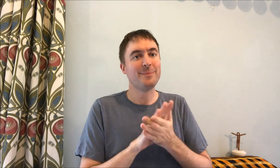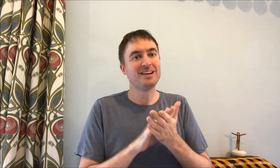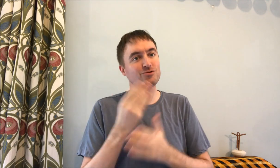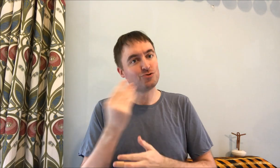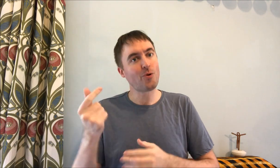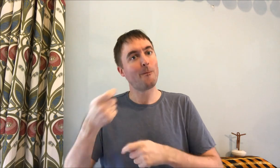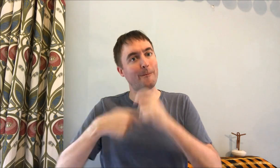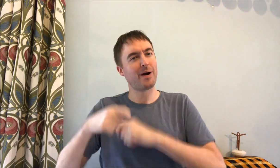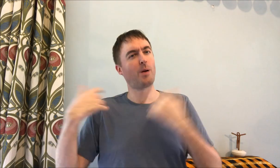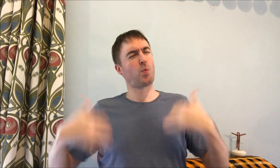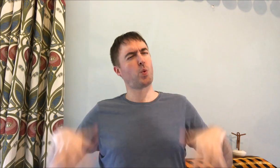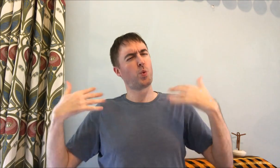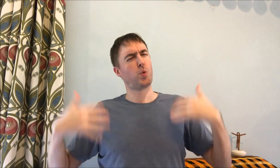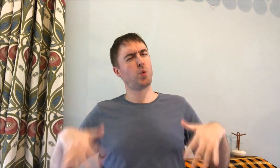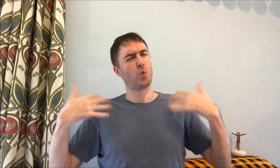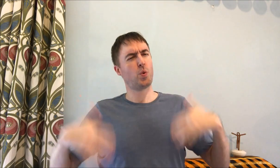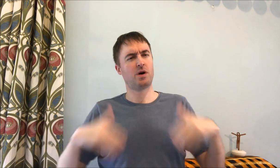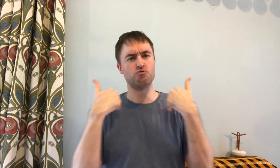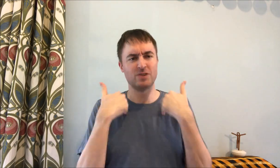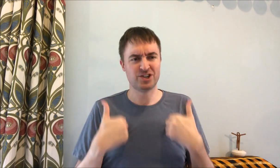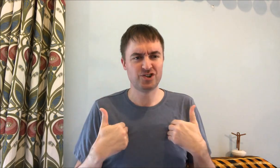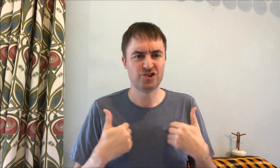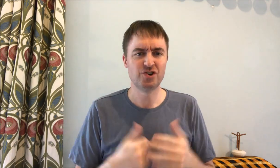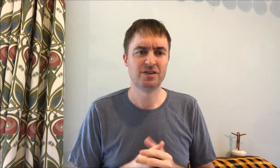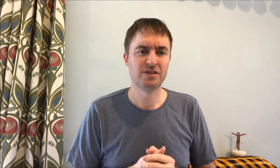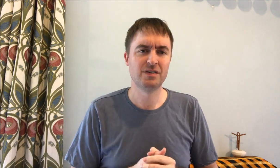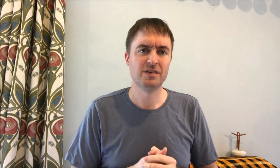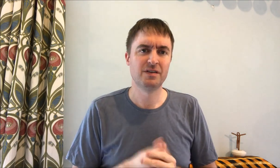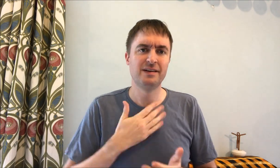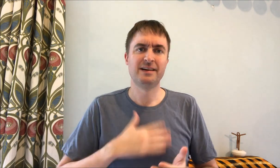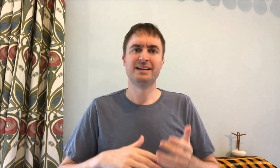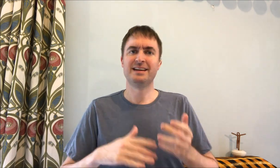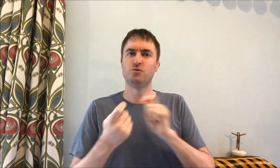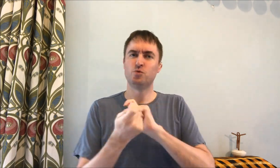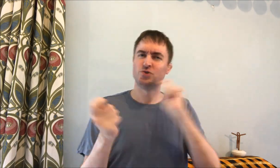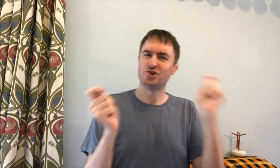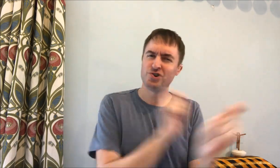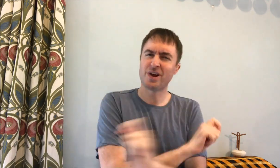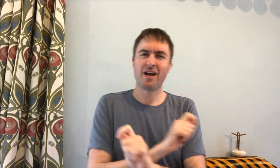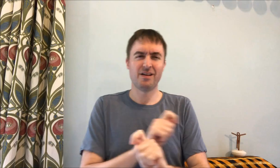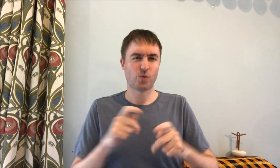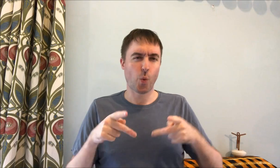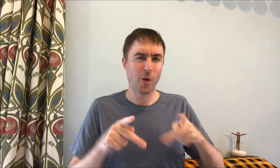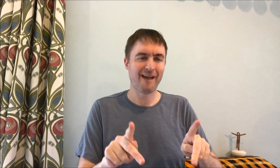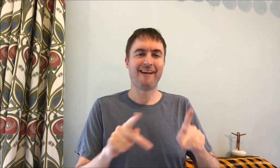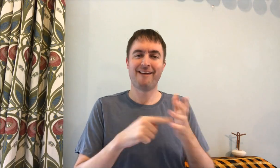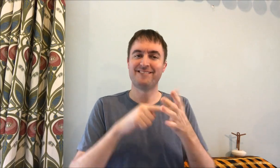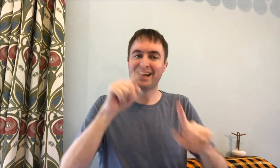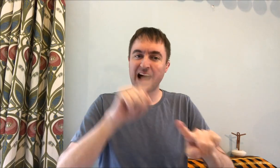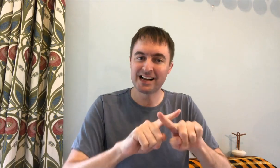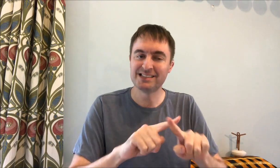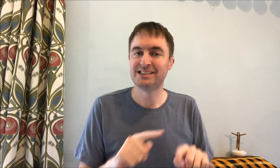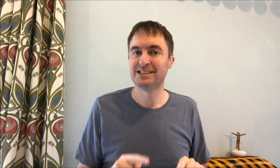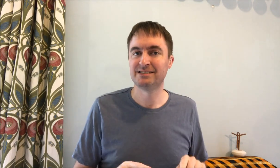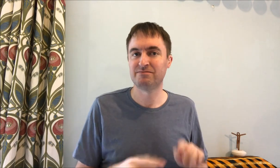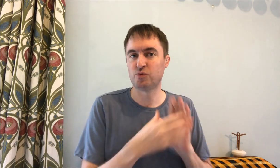In this way, some people become extremely rich, and we need to change the way that we tax.